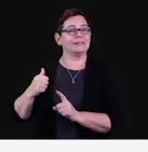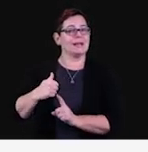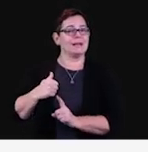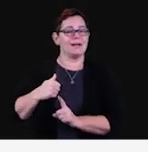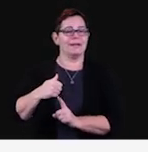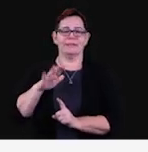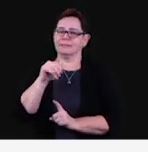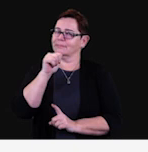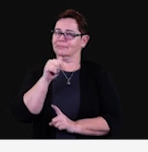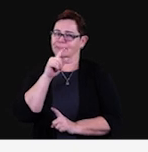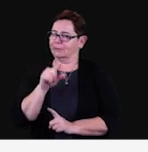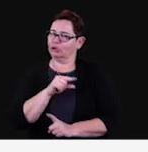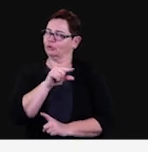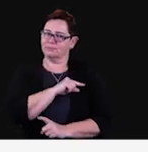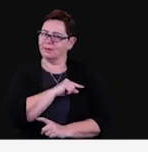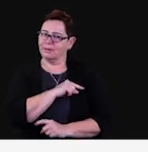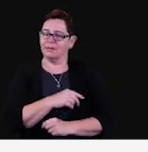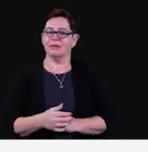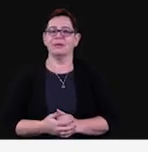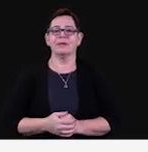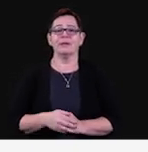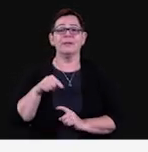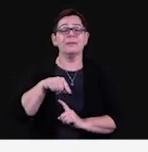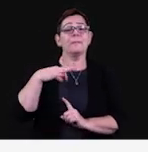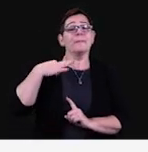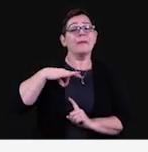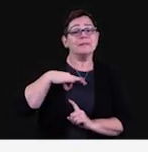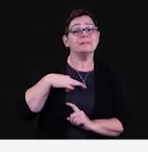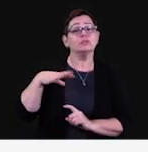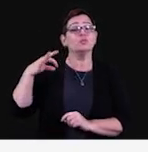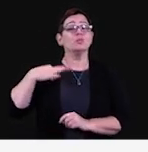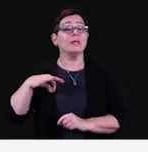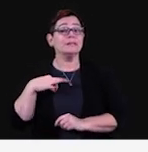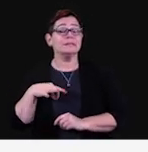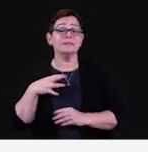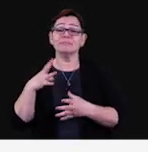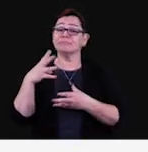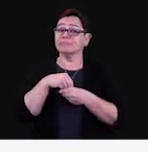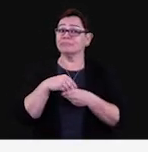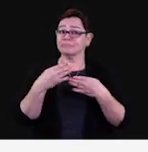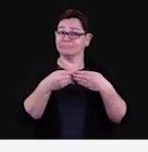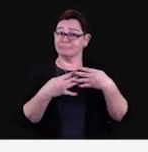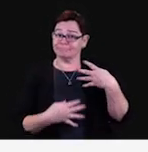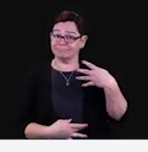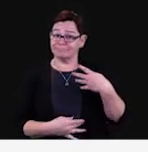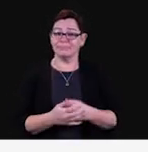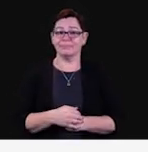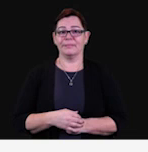These benefits and credits include: The Canada child benefit The GST/HST credit